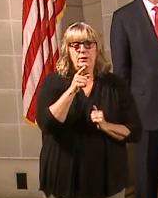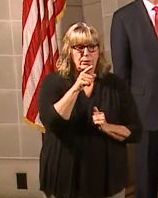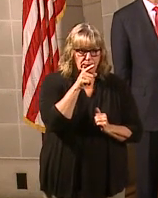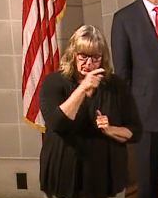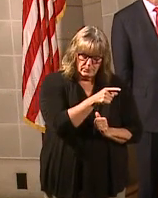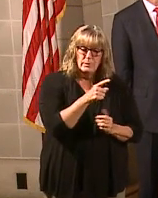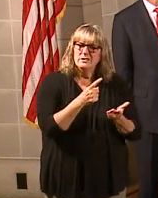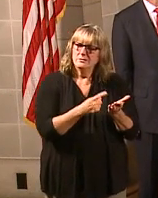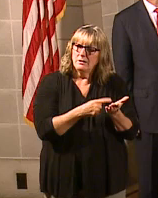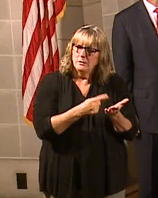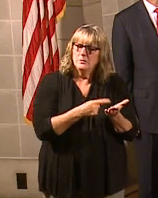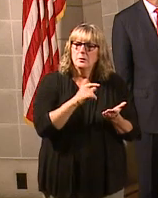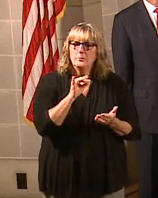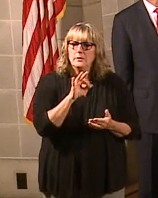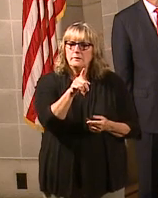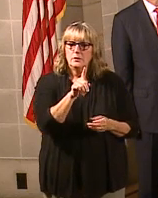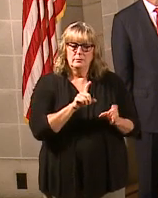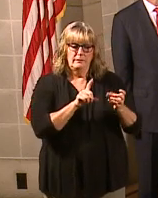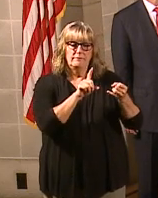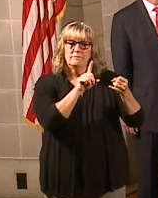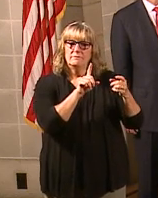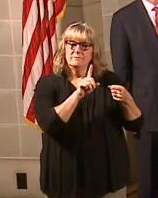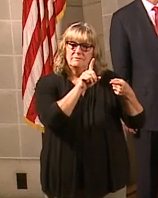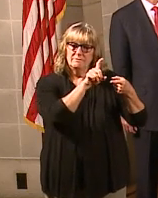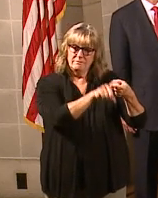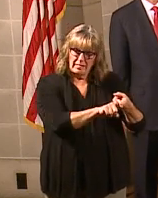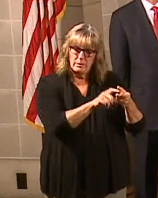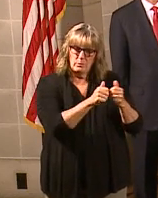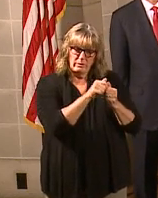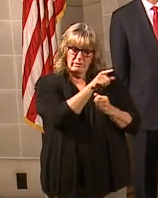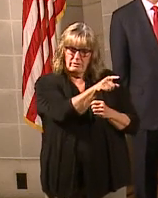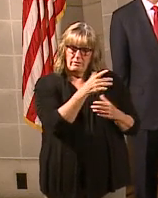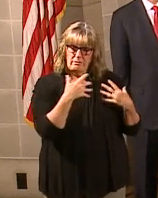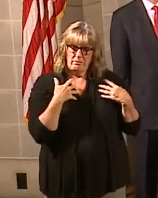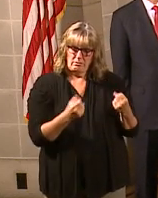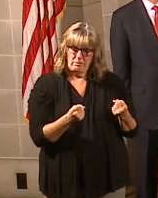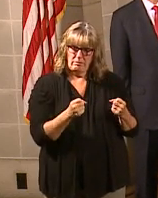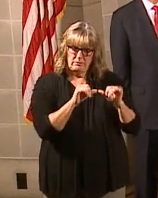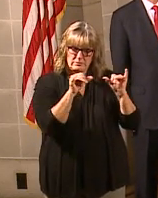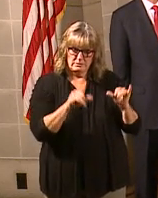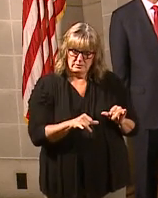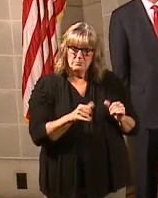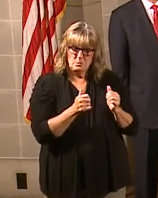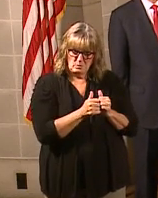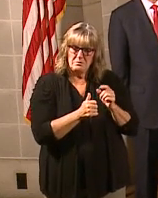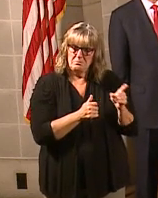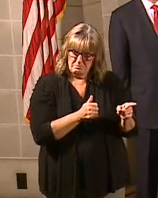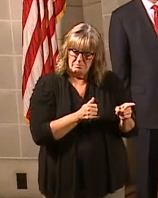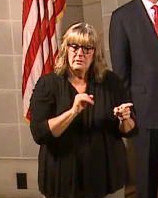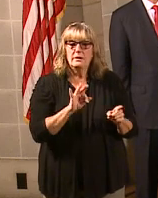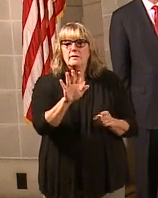AND THEN THEY WILL GET IN CONTACT WITH YOU.